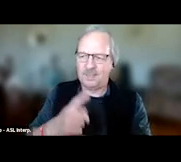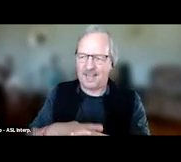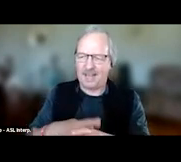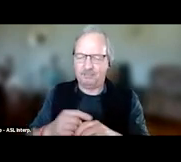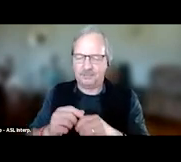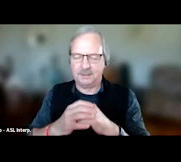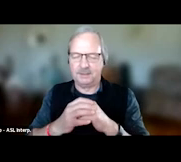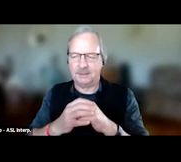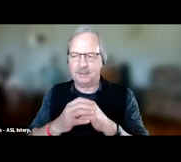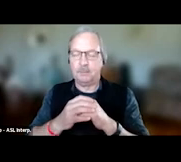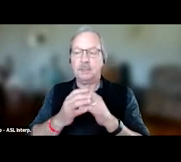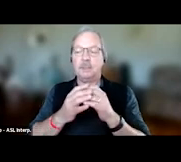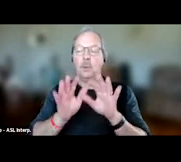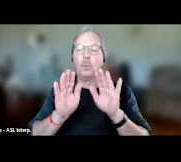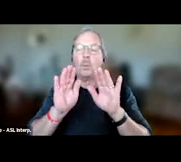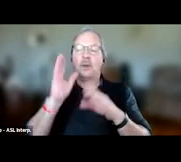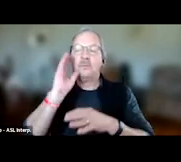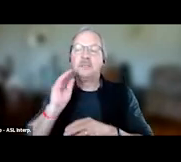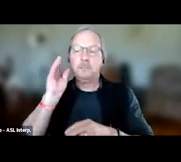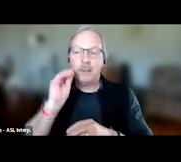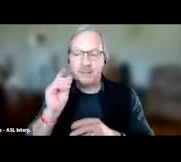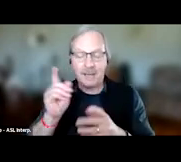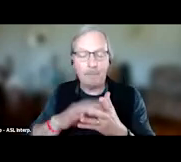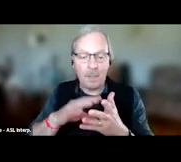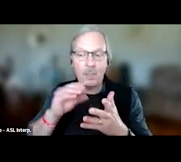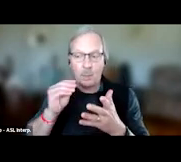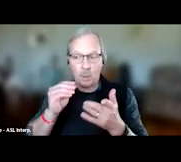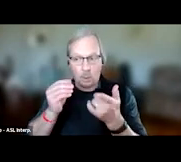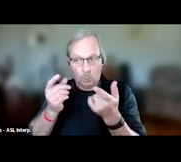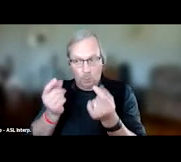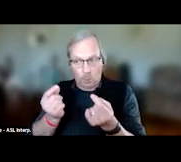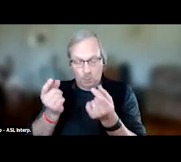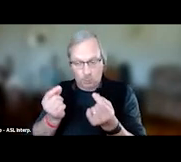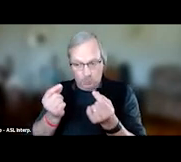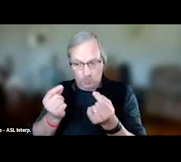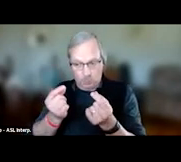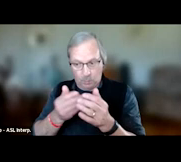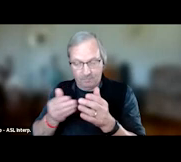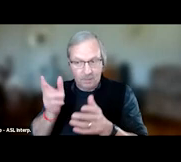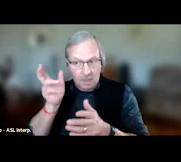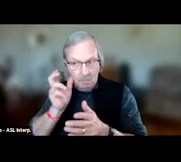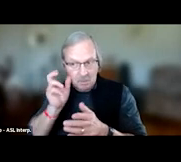it's a wonderful experience and I'm learning from what you do, everything listening to right now.